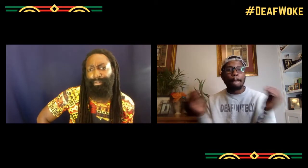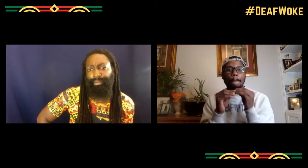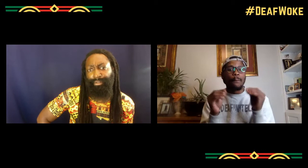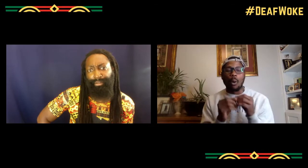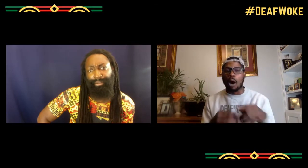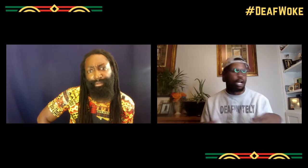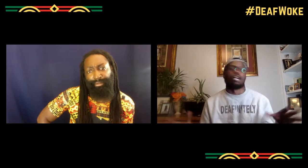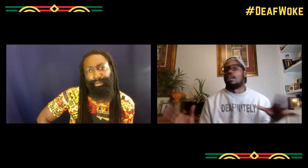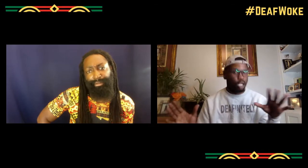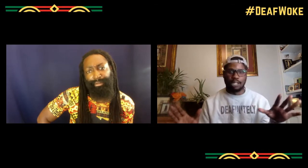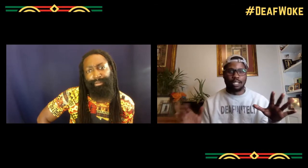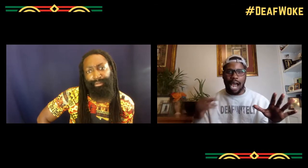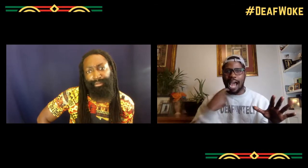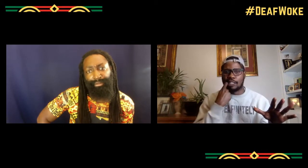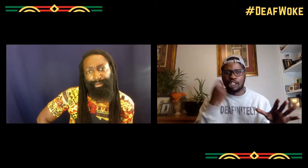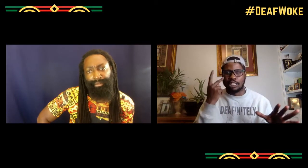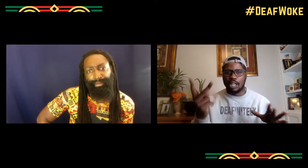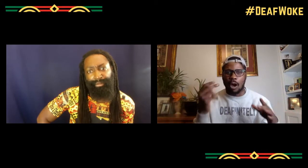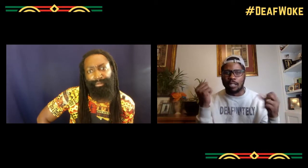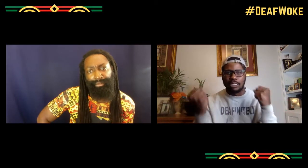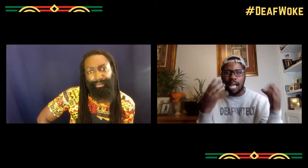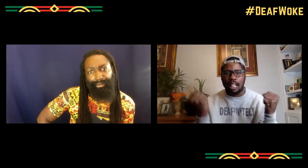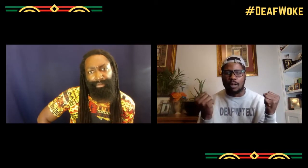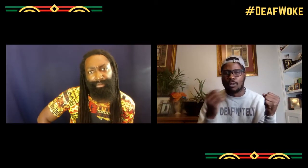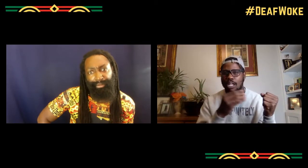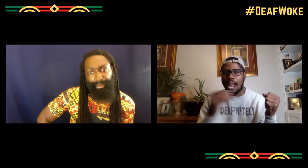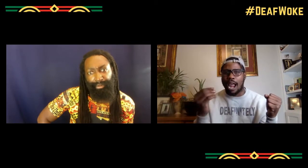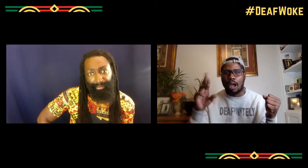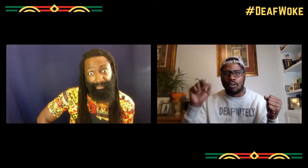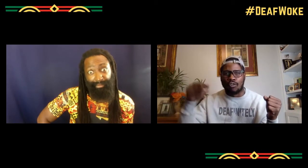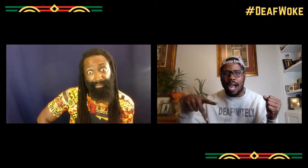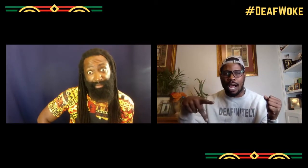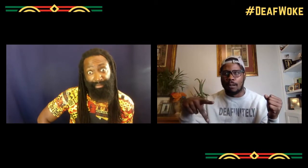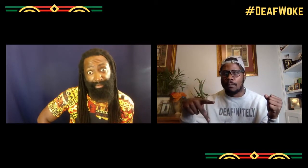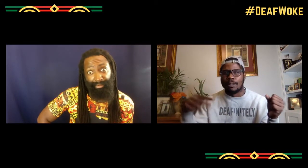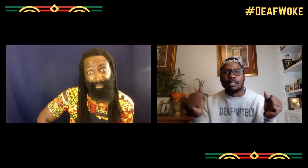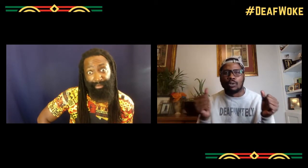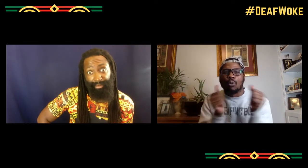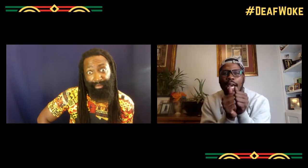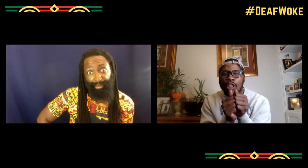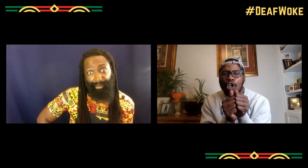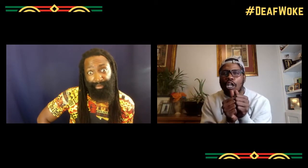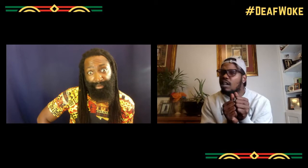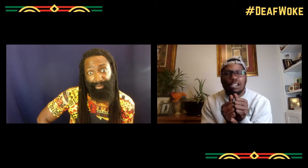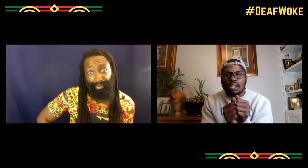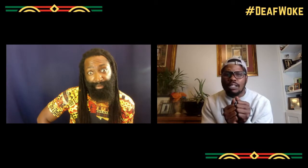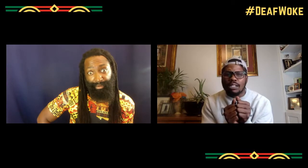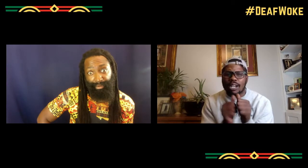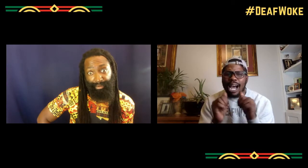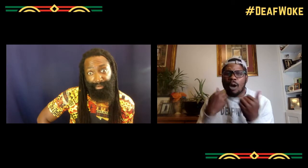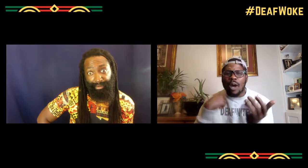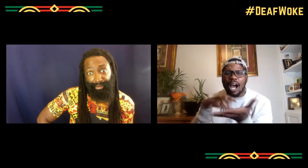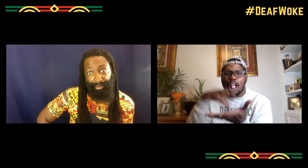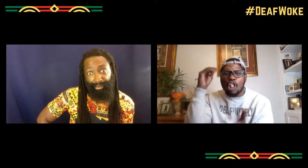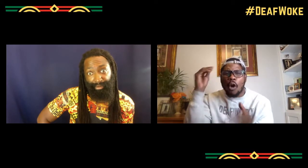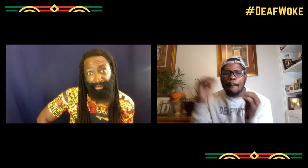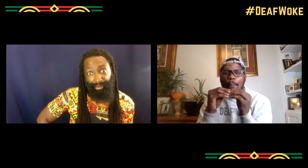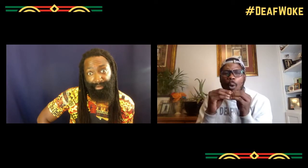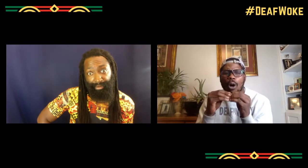What I've realized, is that the support from the hearing community with sign language and rap.